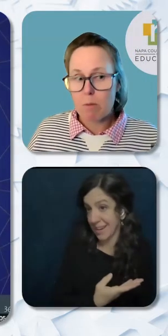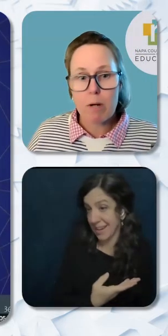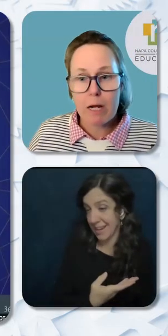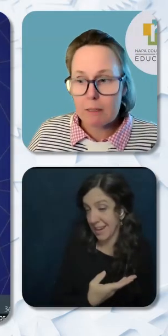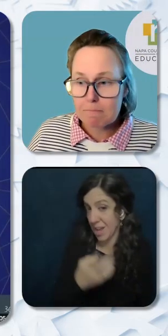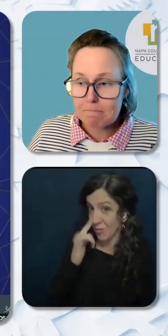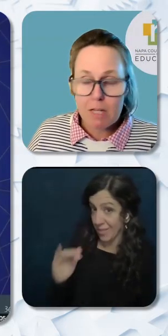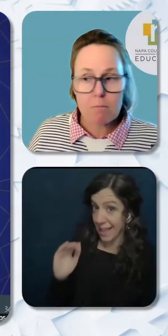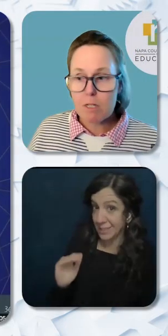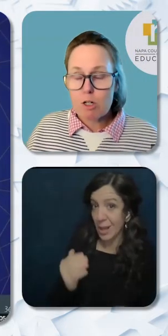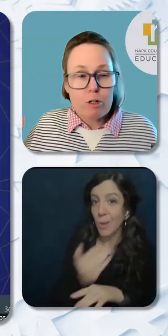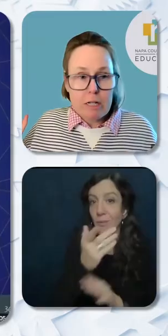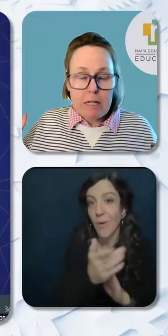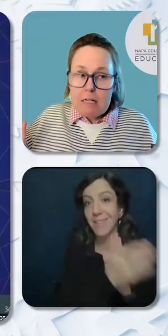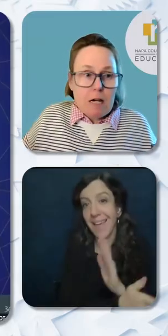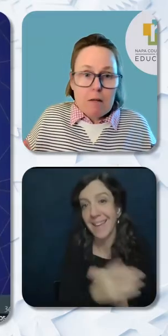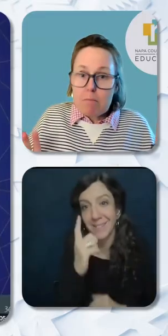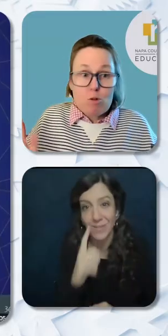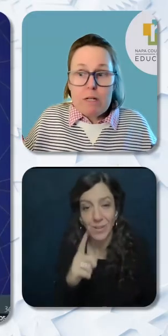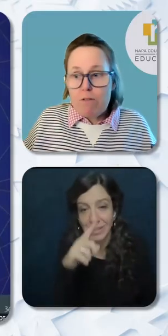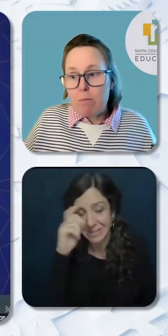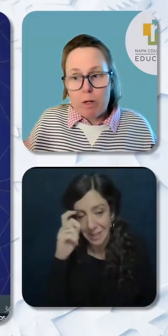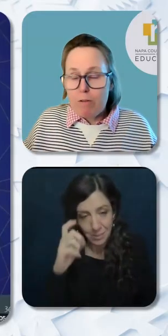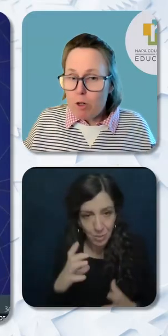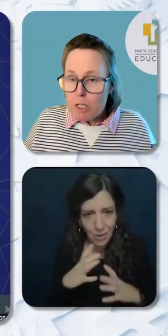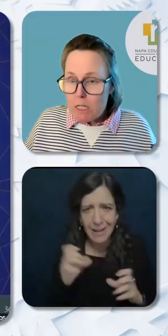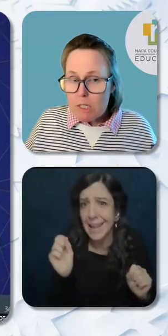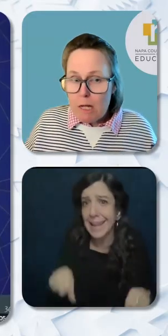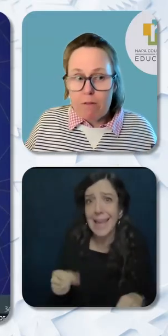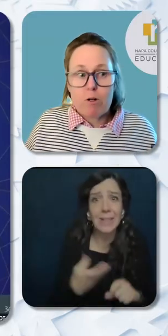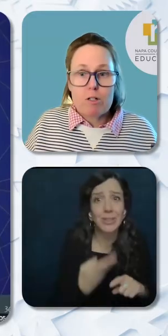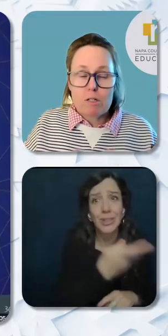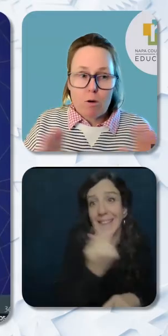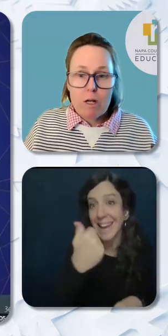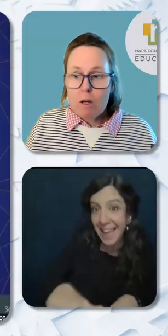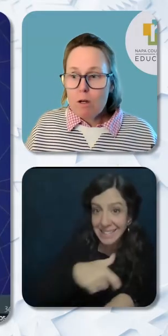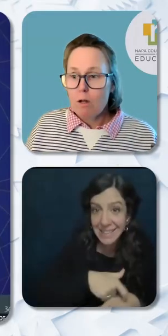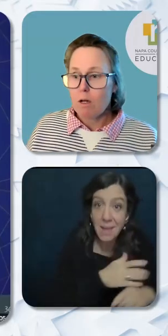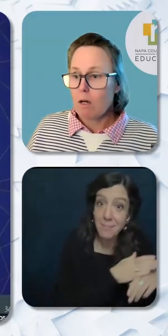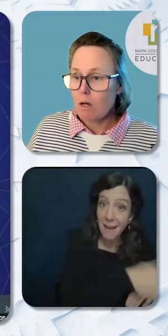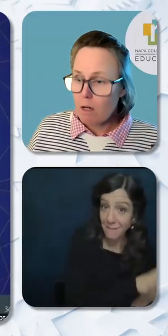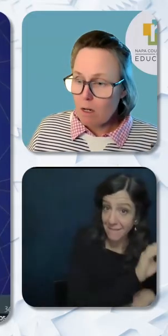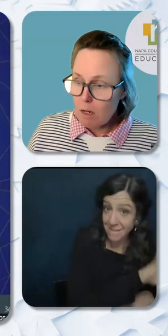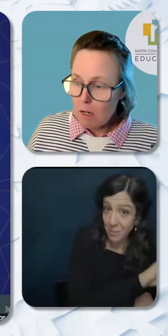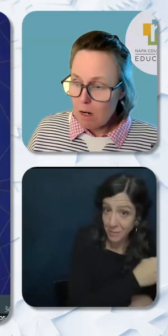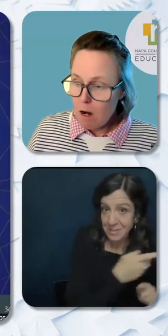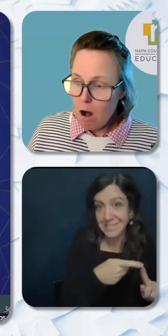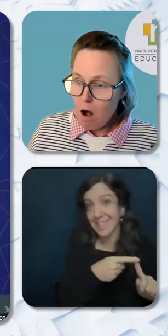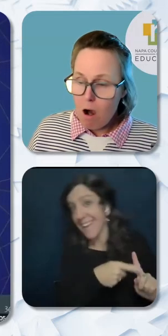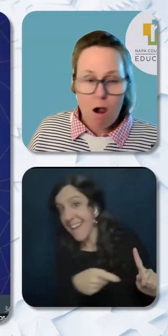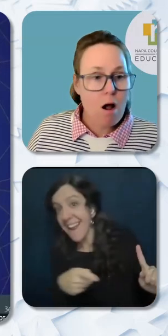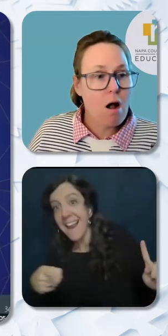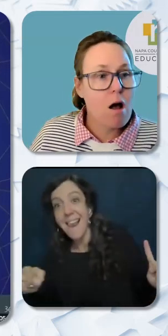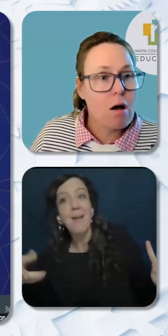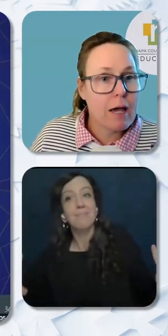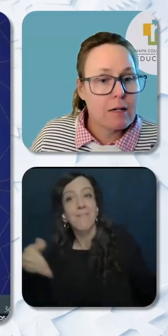on summer break. It can be turned in any time between February 1st and July 1st, so…